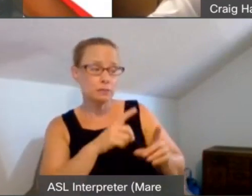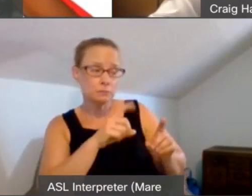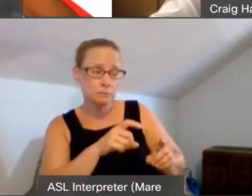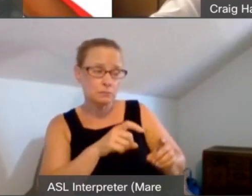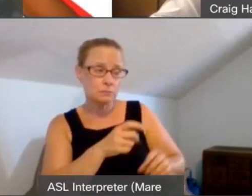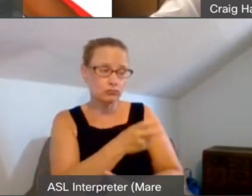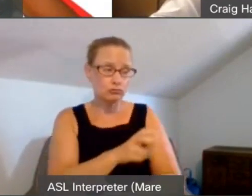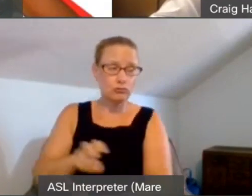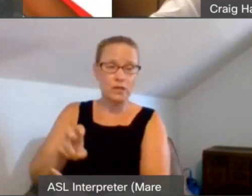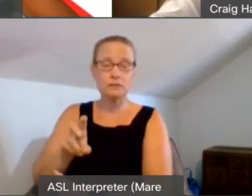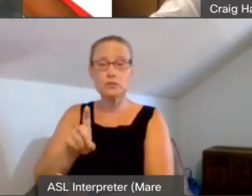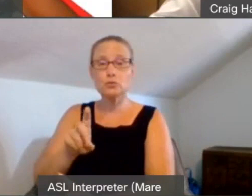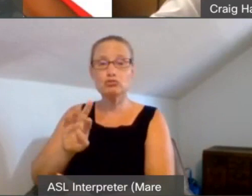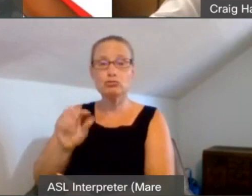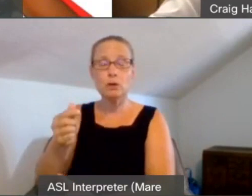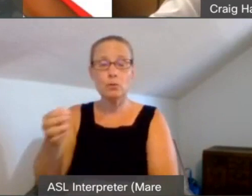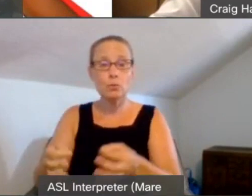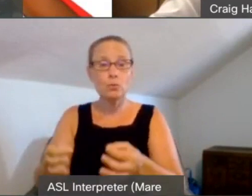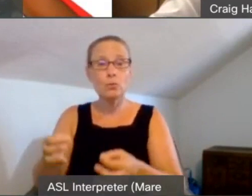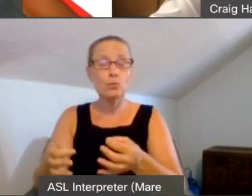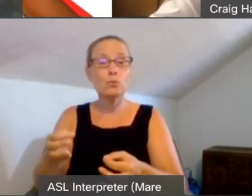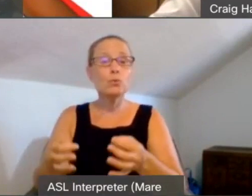So I guess with people that were the hat that I wear,